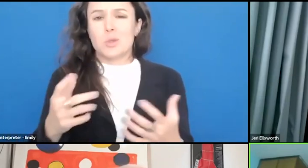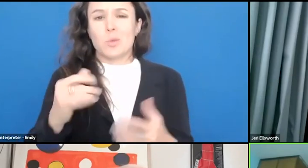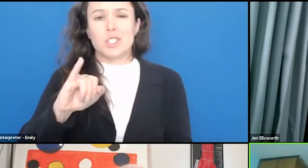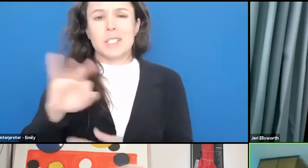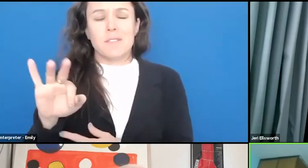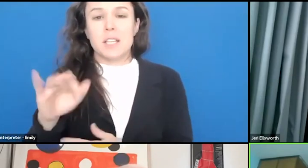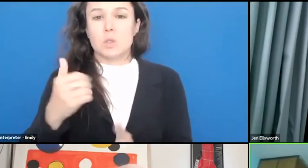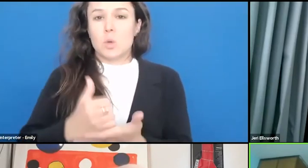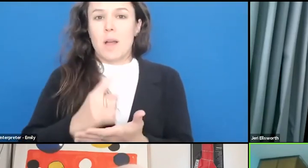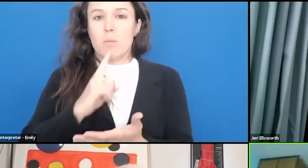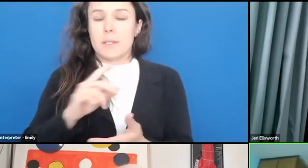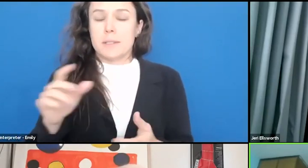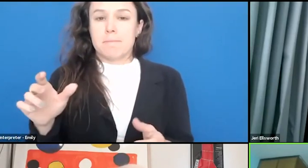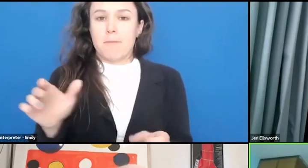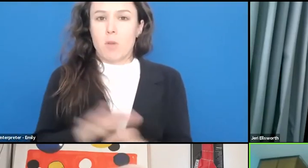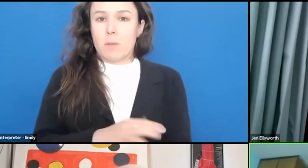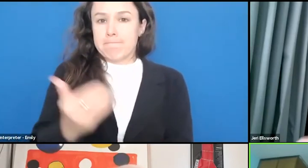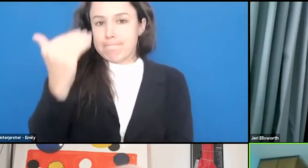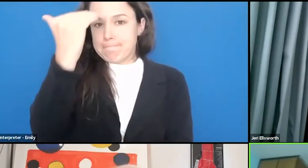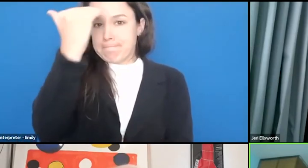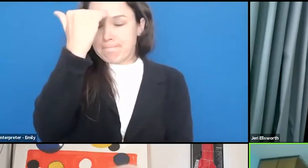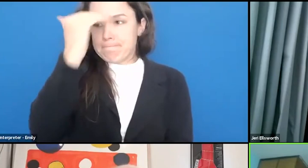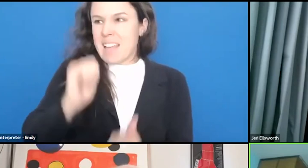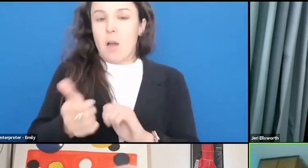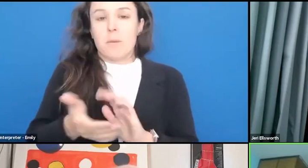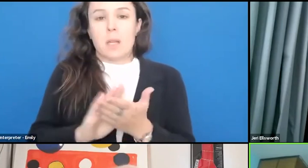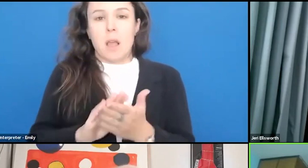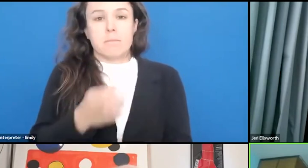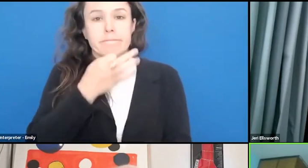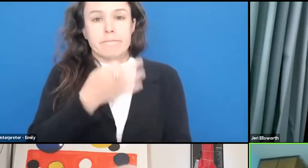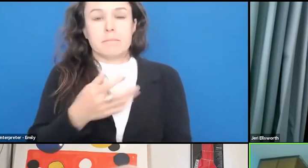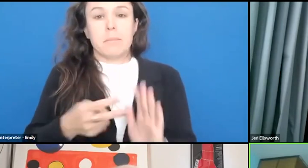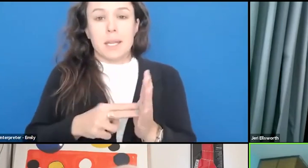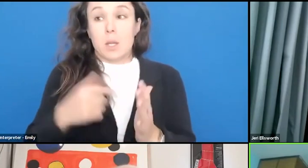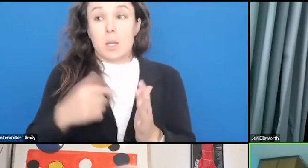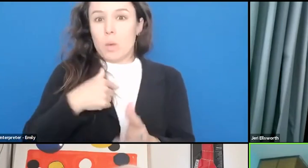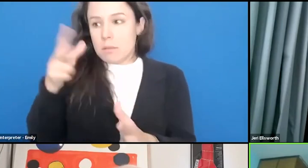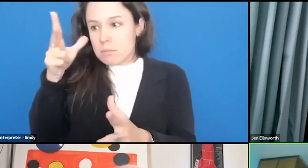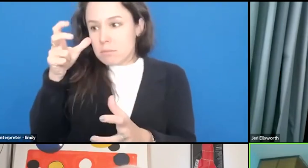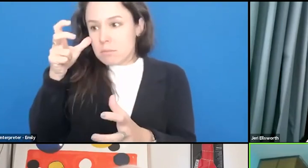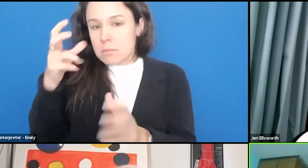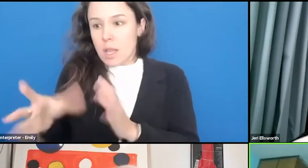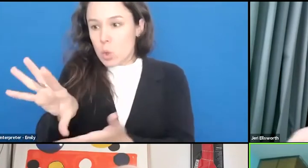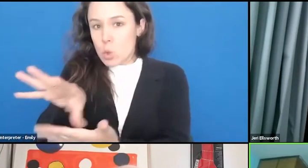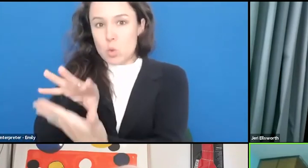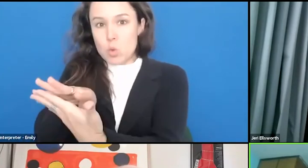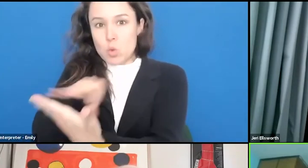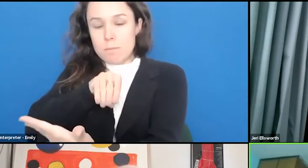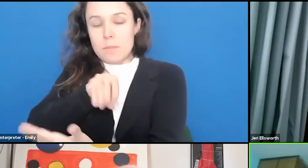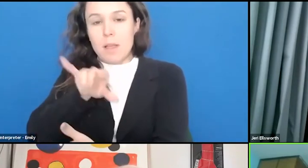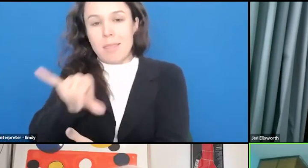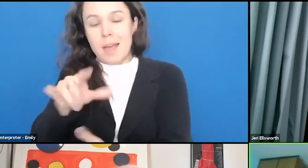and what is it that gives us mastery where we actually absorb and own what we've learned, and